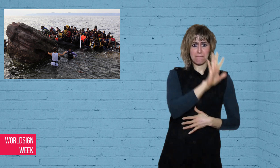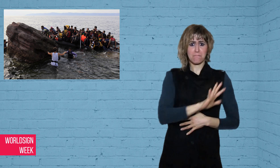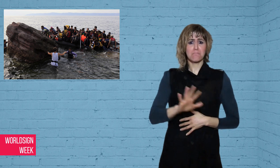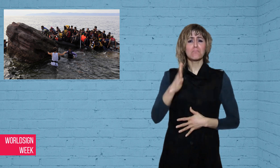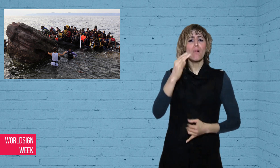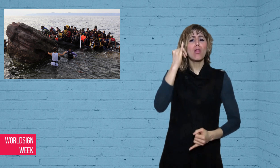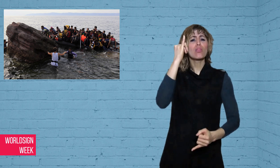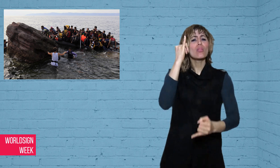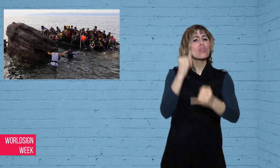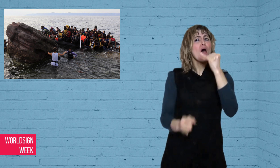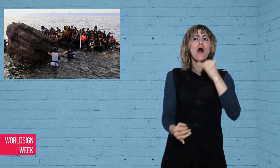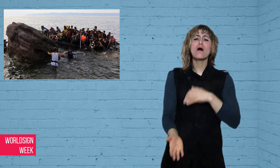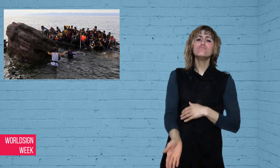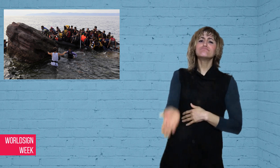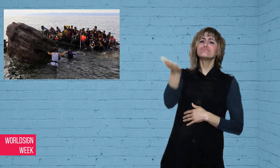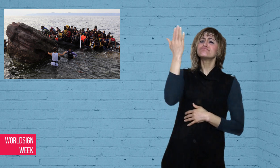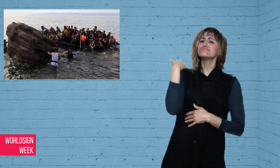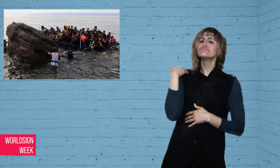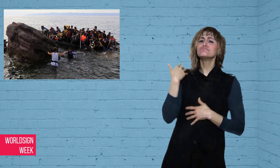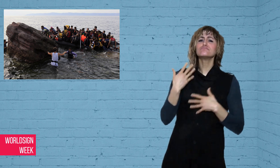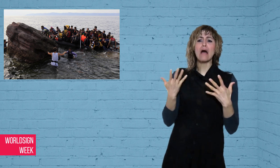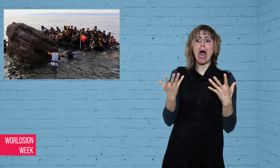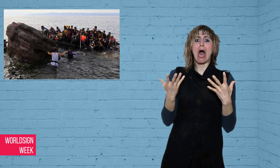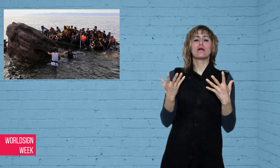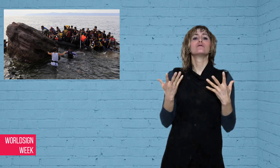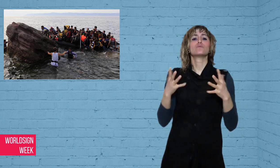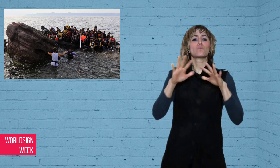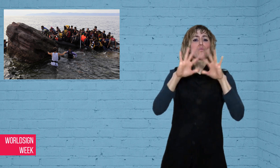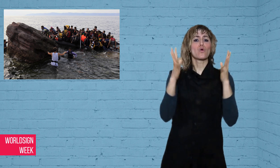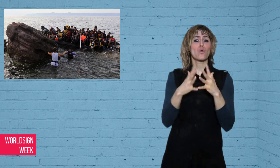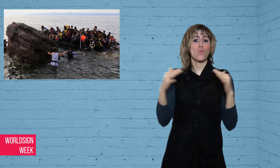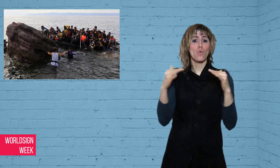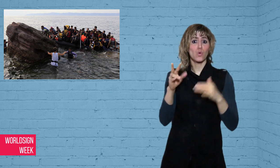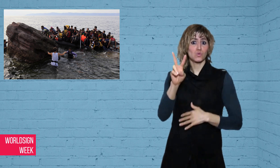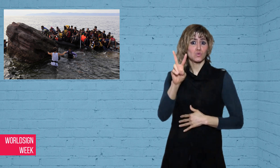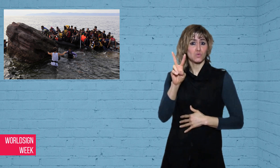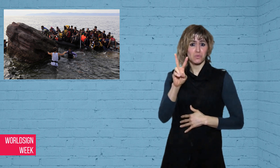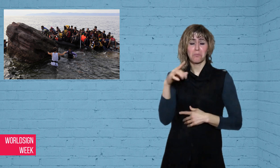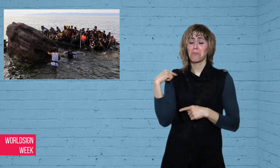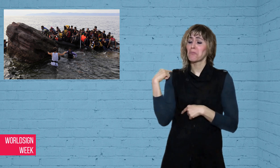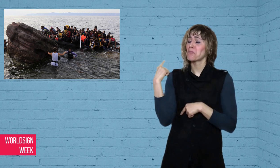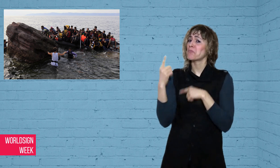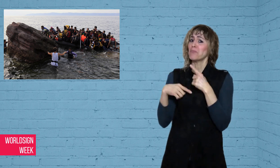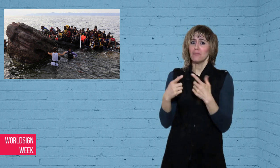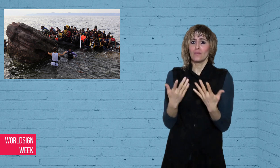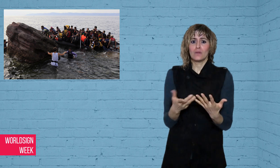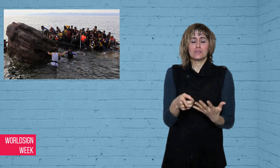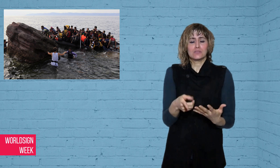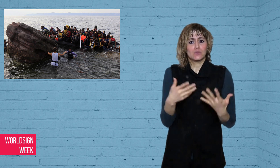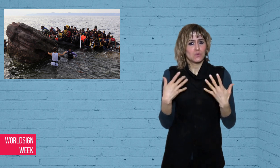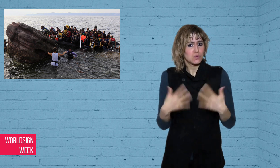Europe since World War II, and has increased